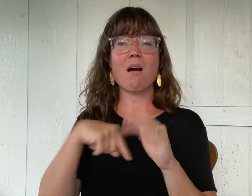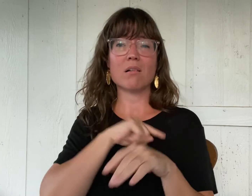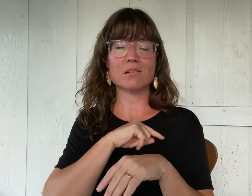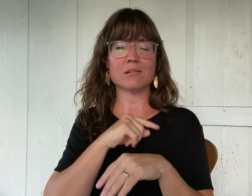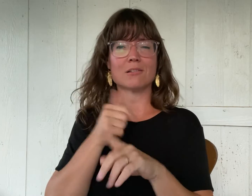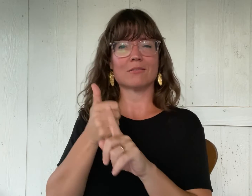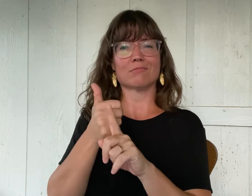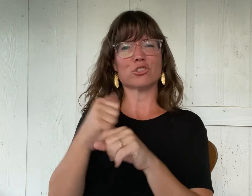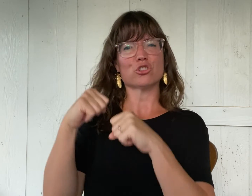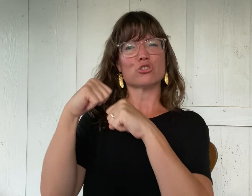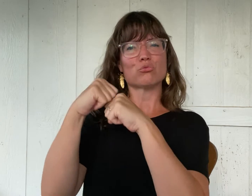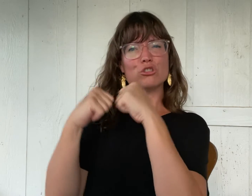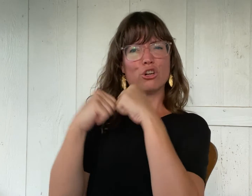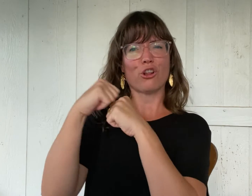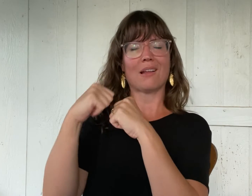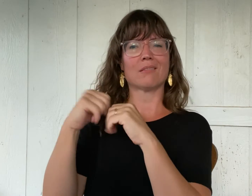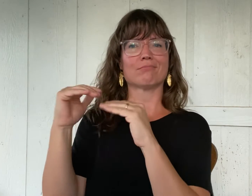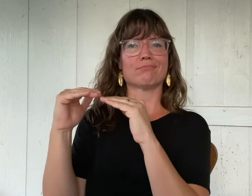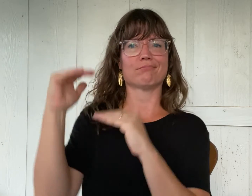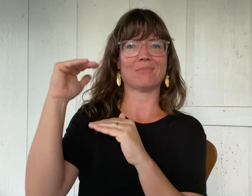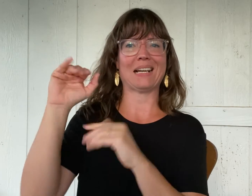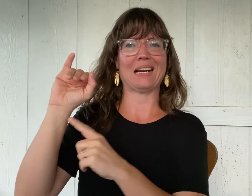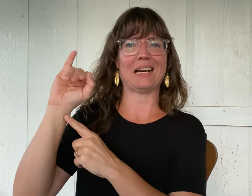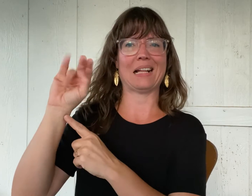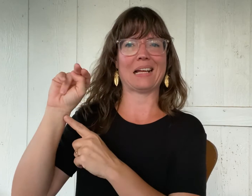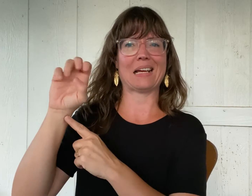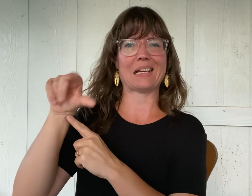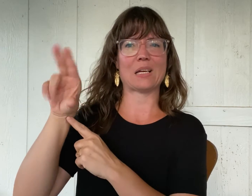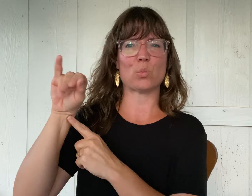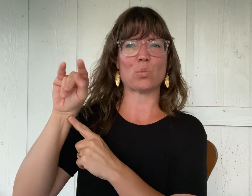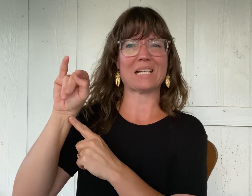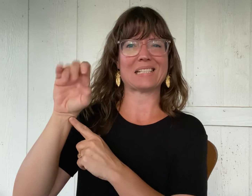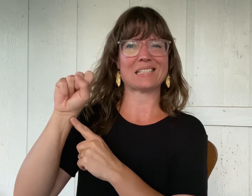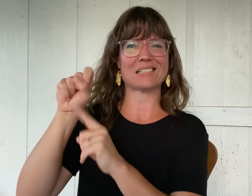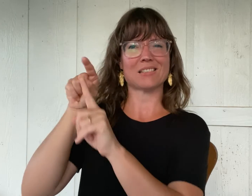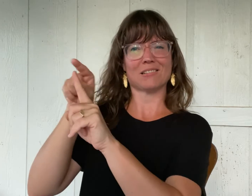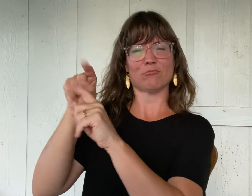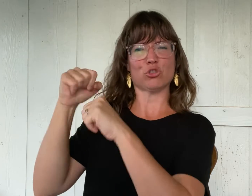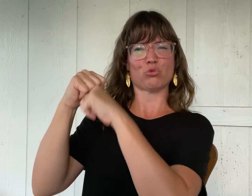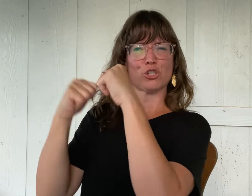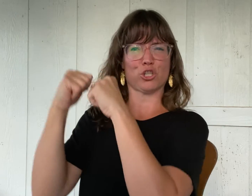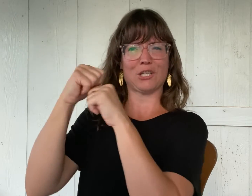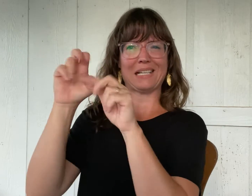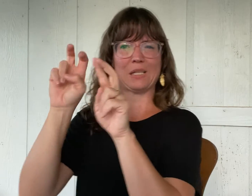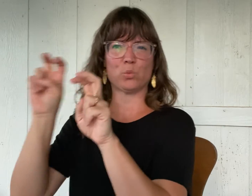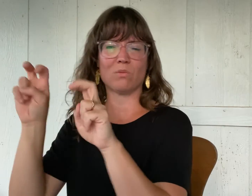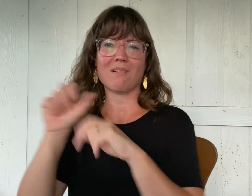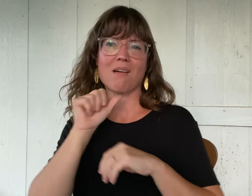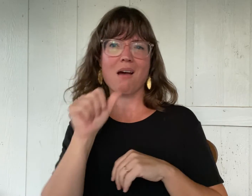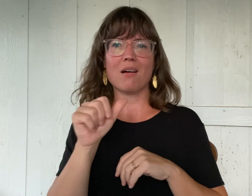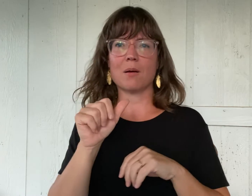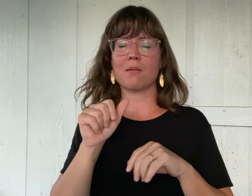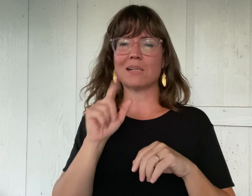but are a result of structural inequities, structural issues, not issues or struggles